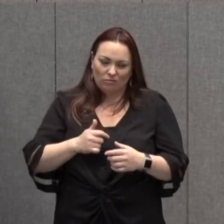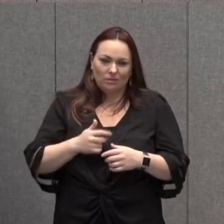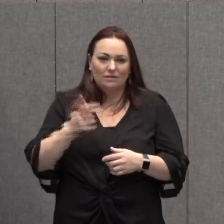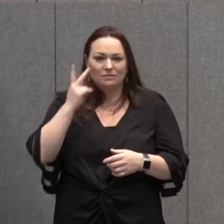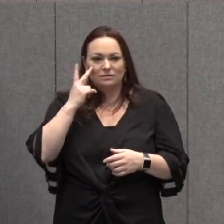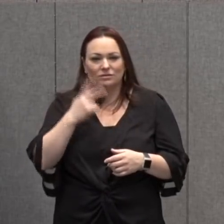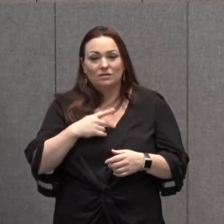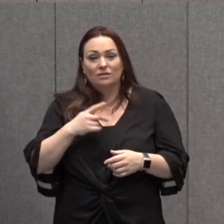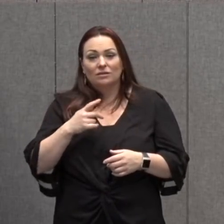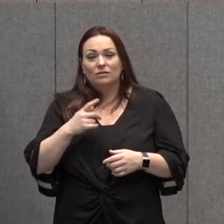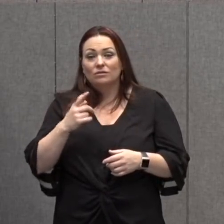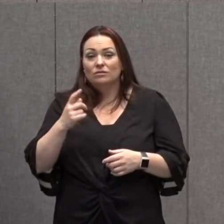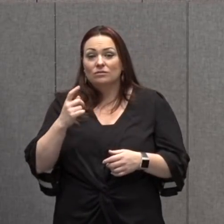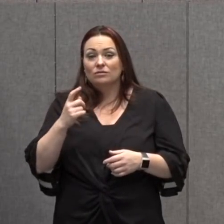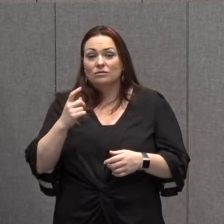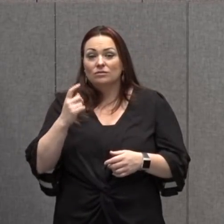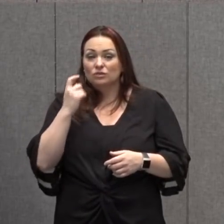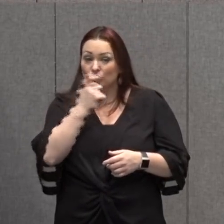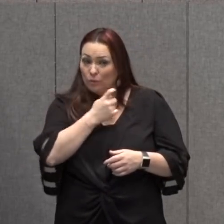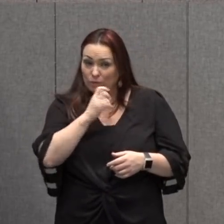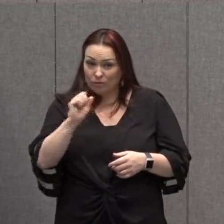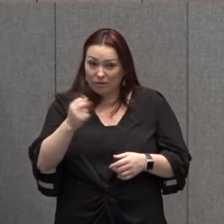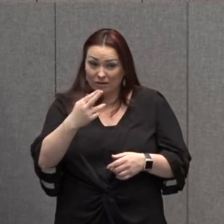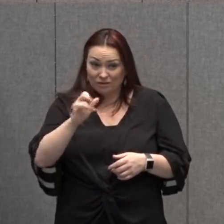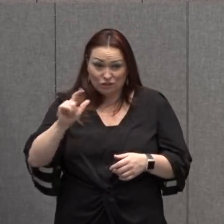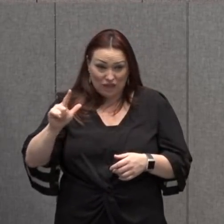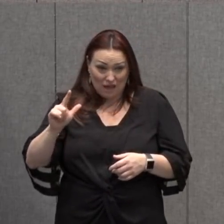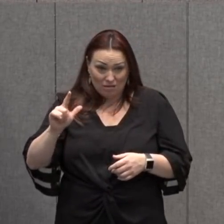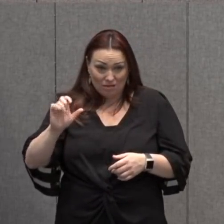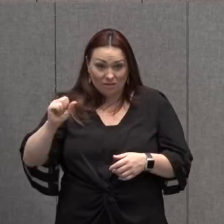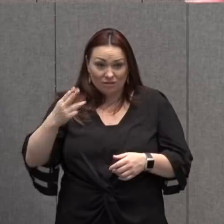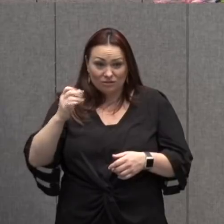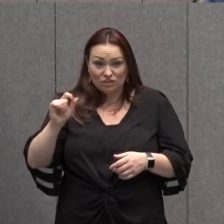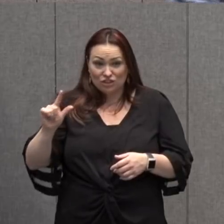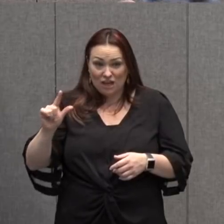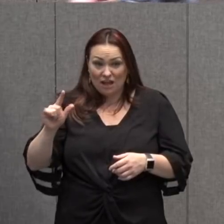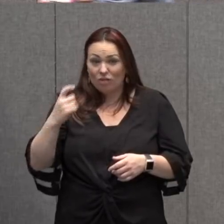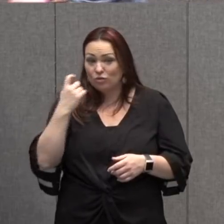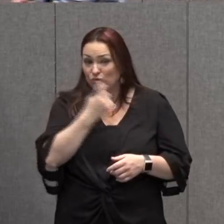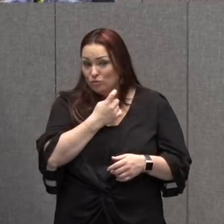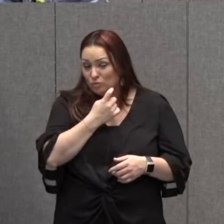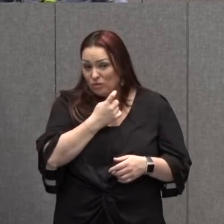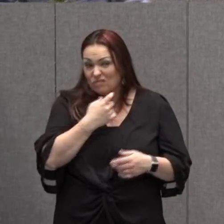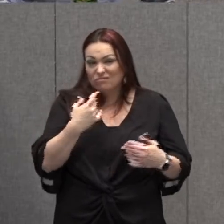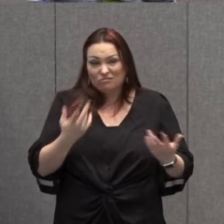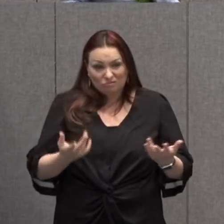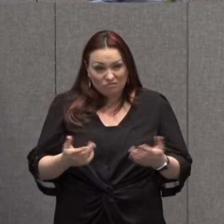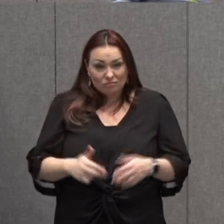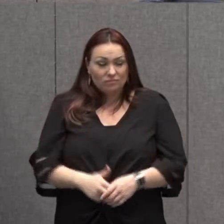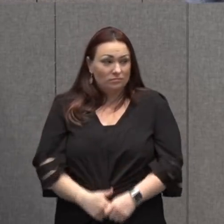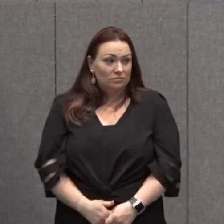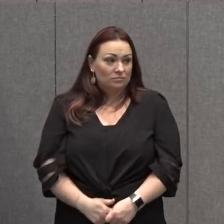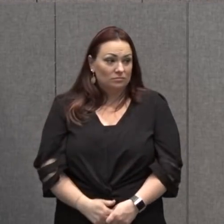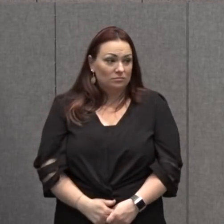A tooth shell, or a shell tooth. Tooth shell, shell tooth? No, sorry. Okay, where's shell?